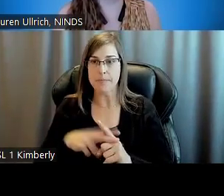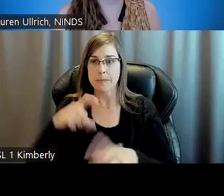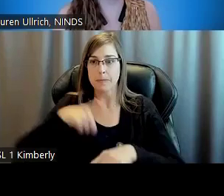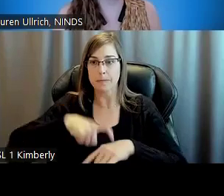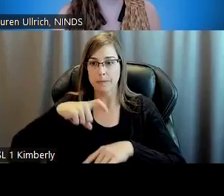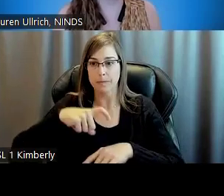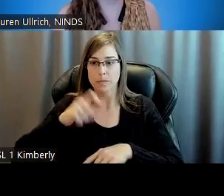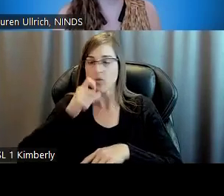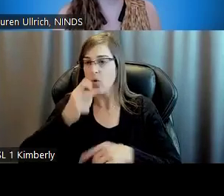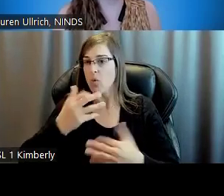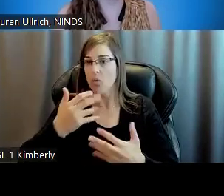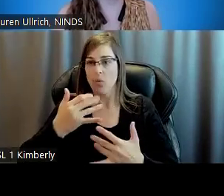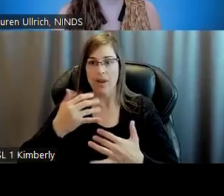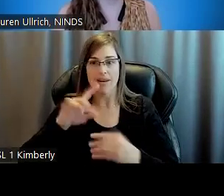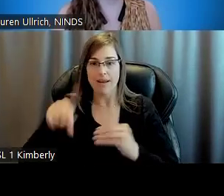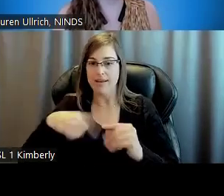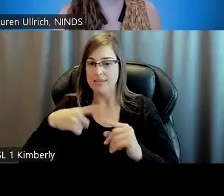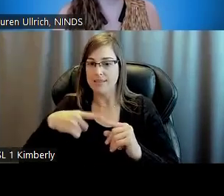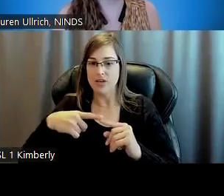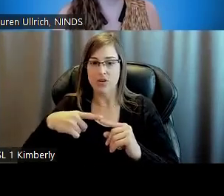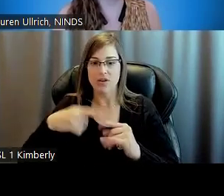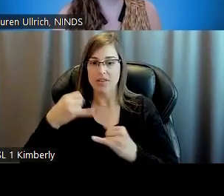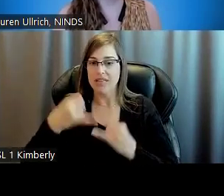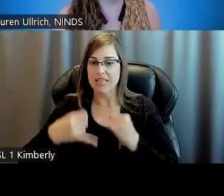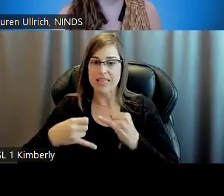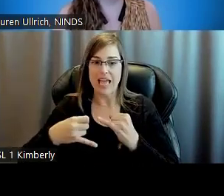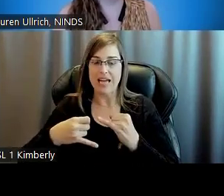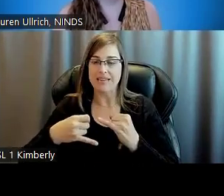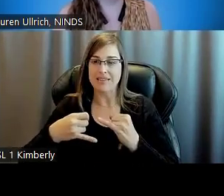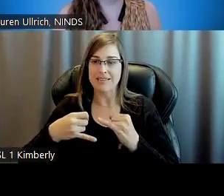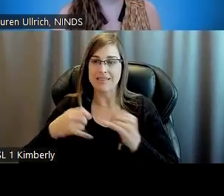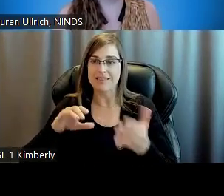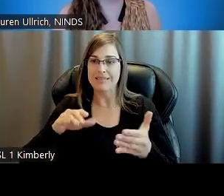don't wait until the last deadline you're eligible for